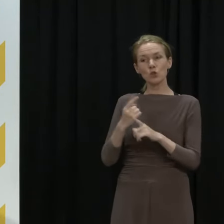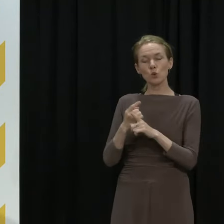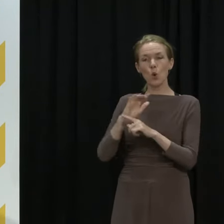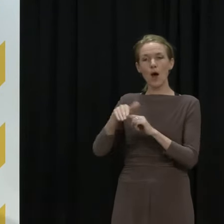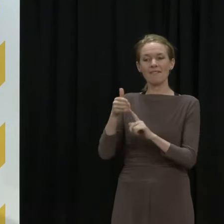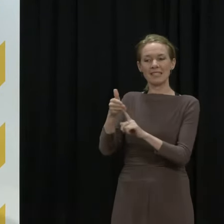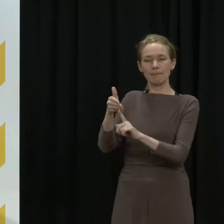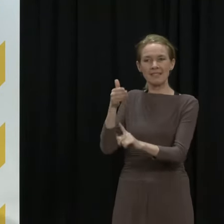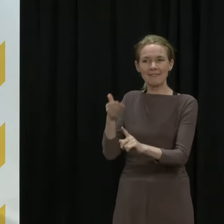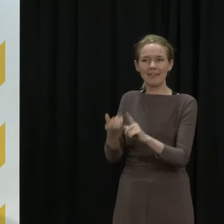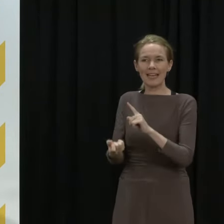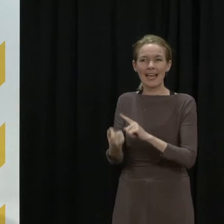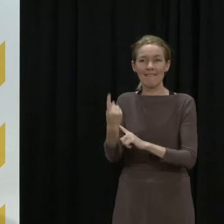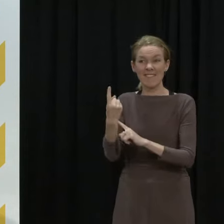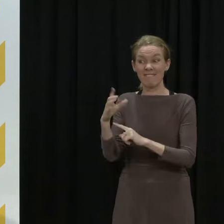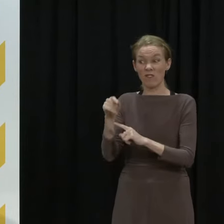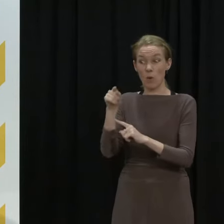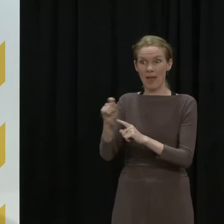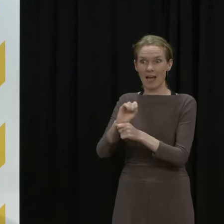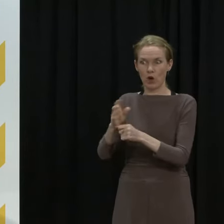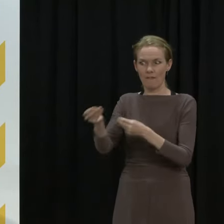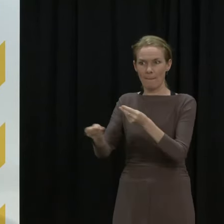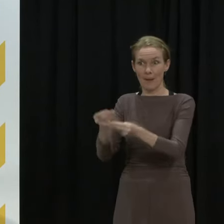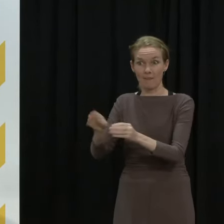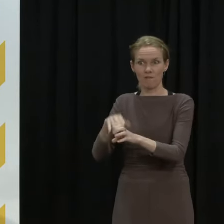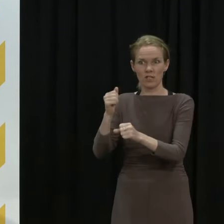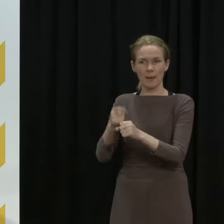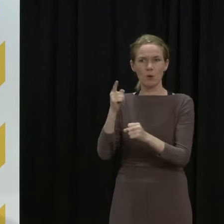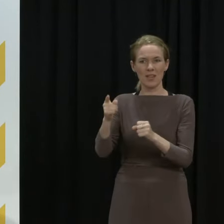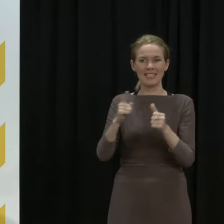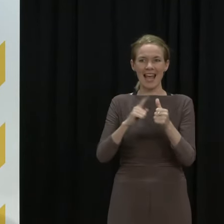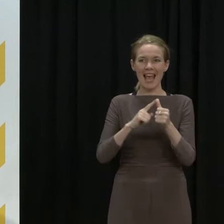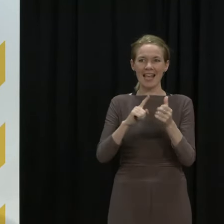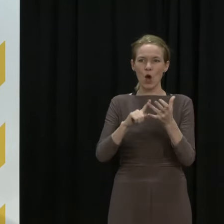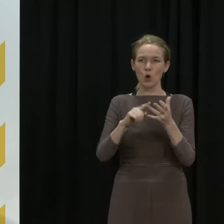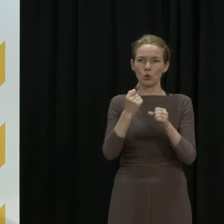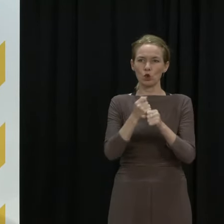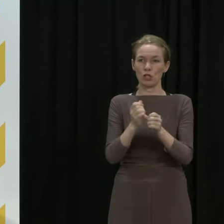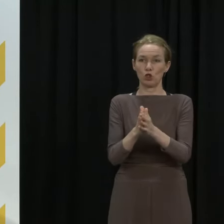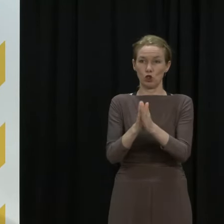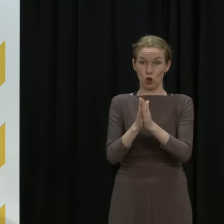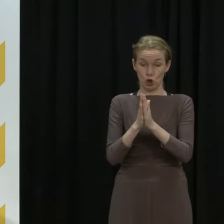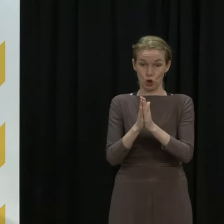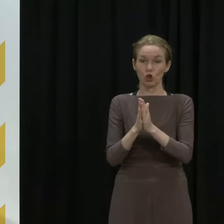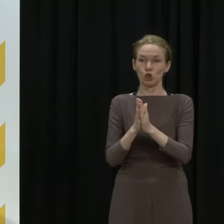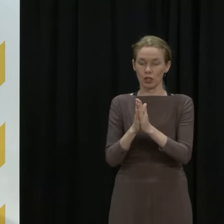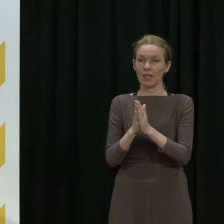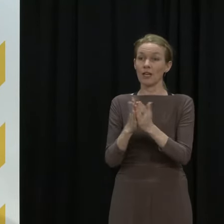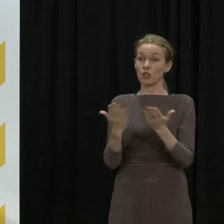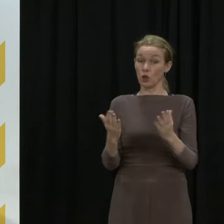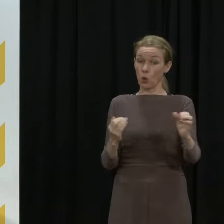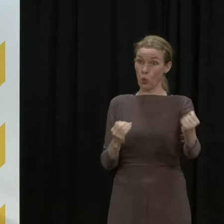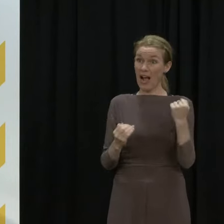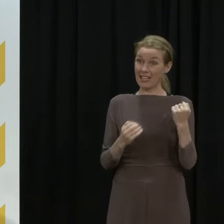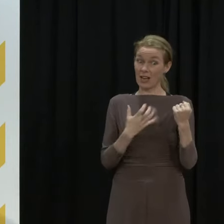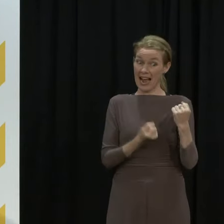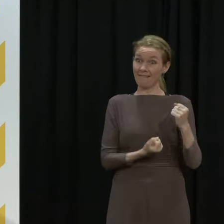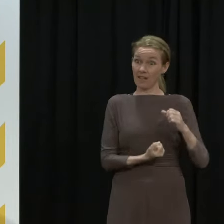We are drawing a ring around particular events, for example,